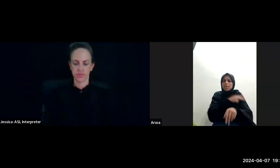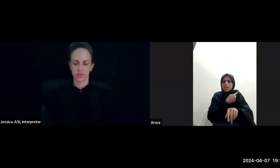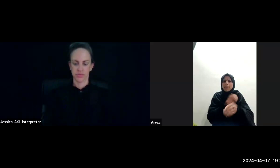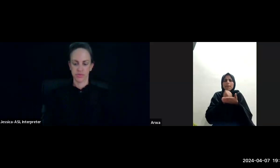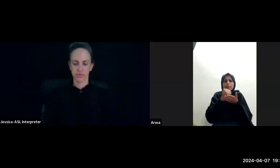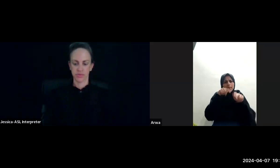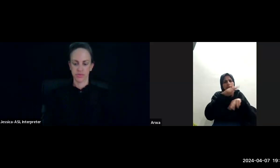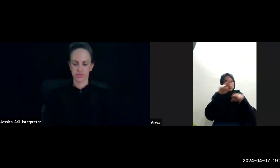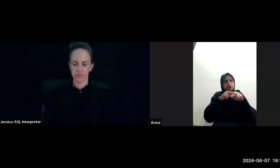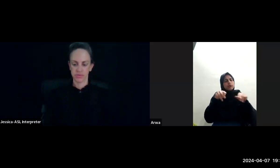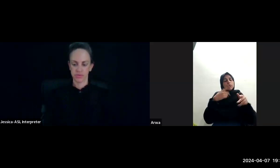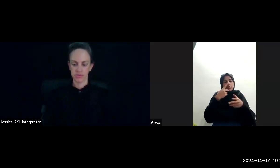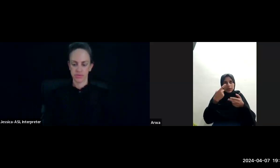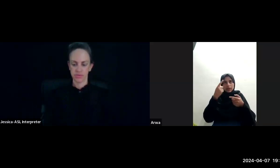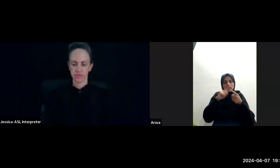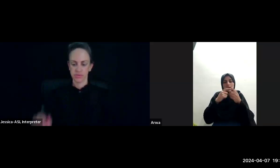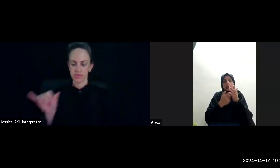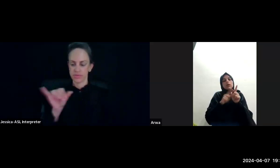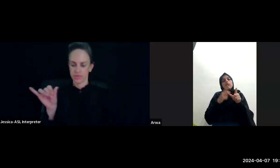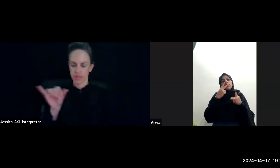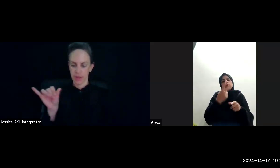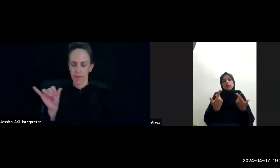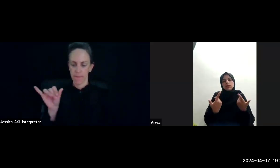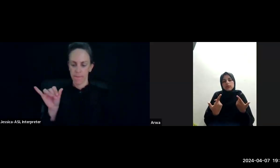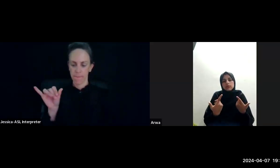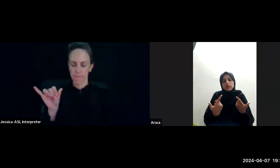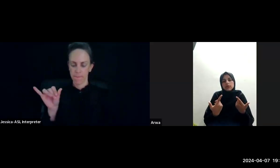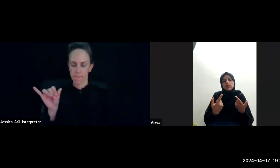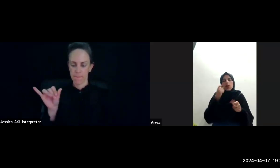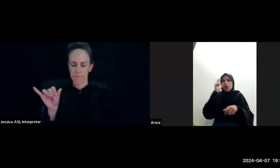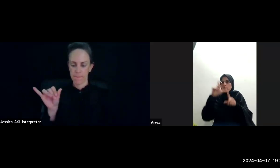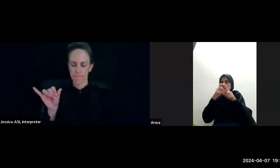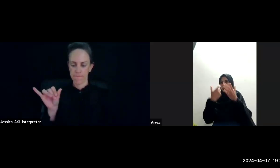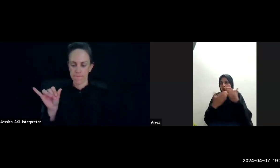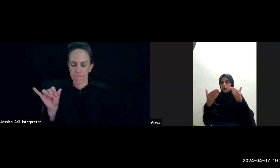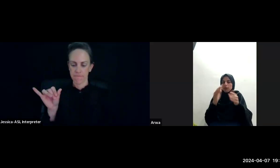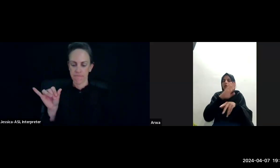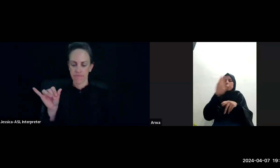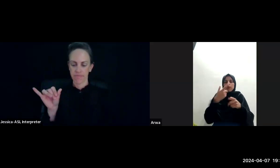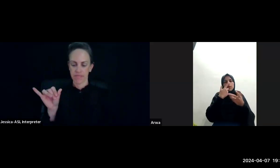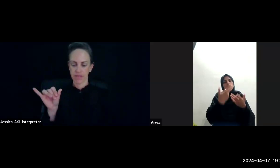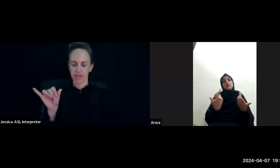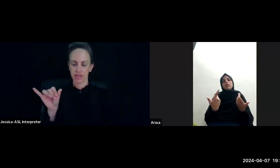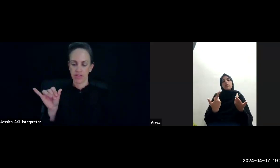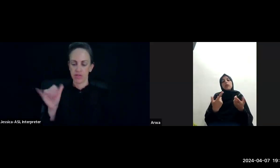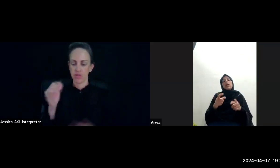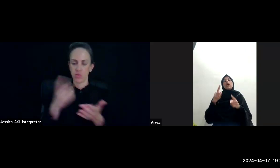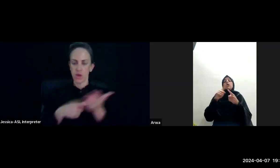the medical doctor or the physician, because they decide what test to be done, what surgery to be